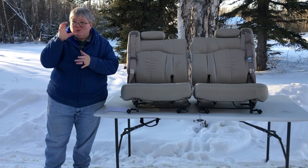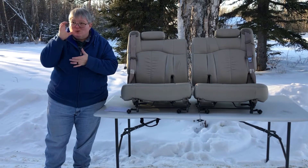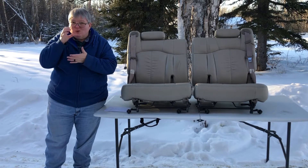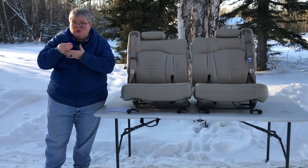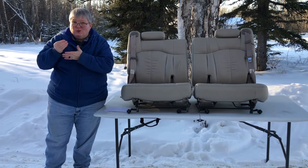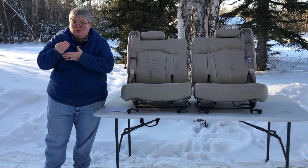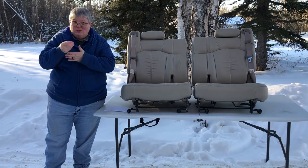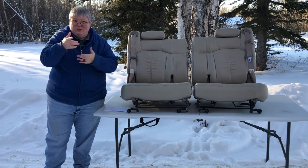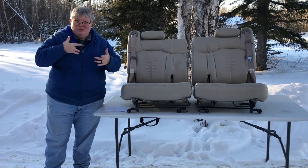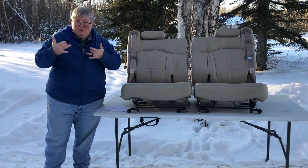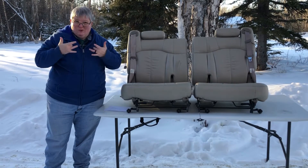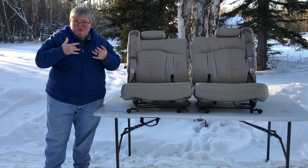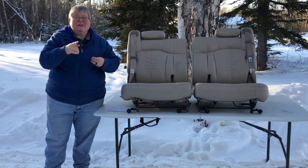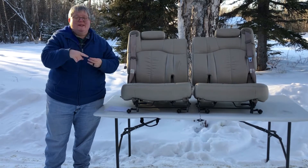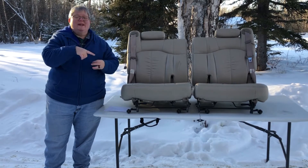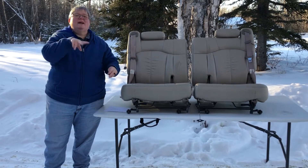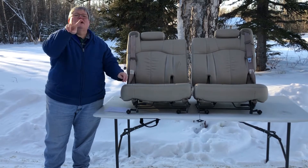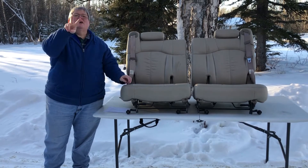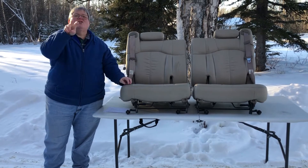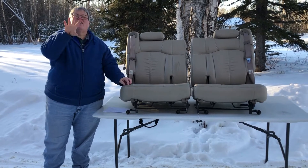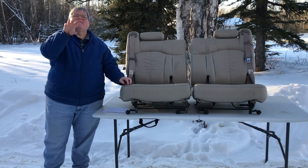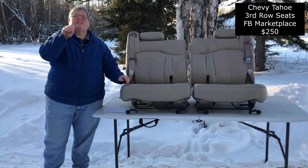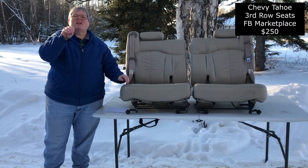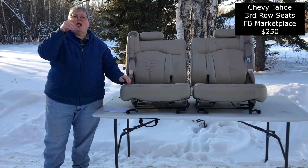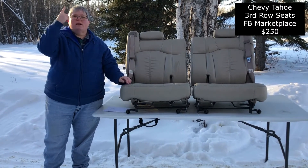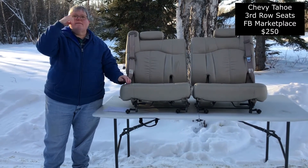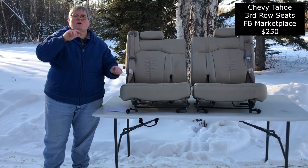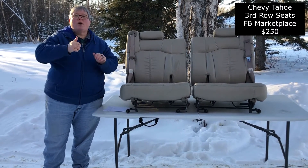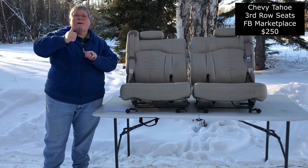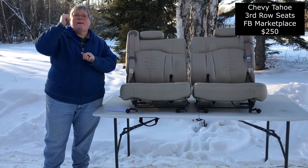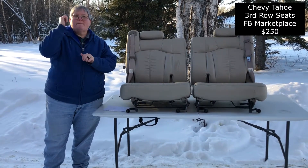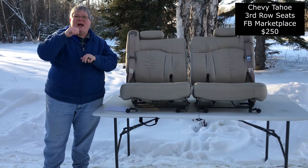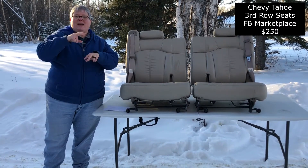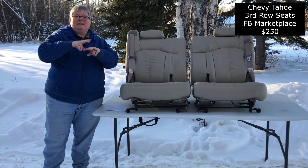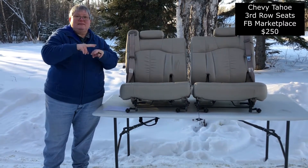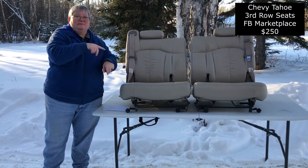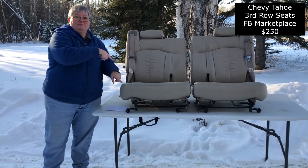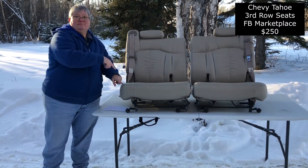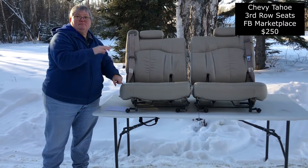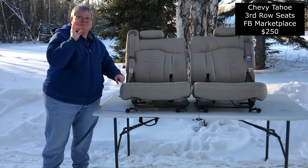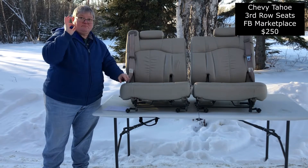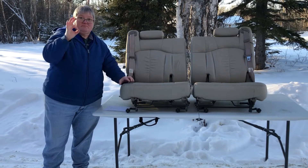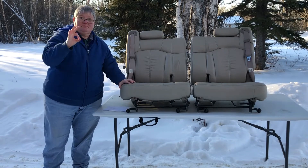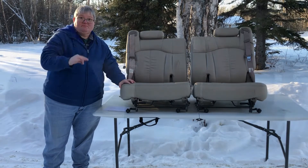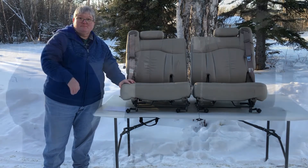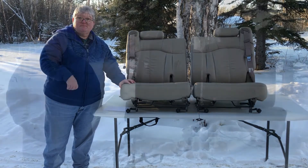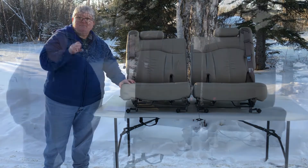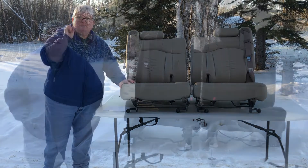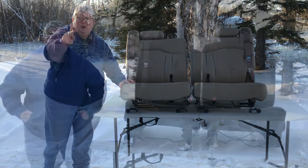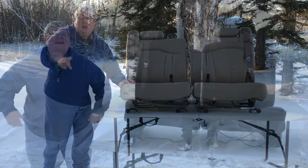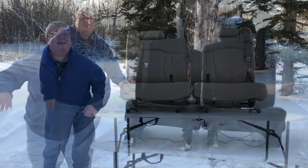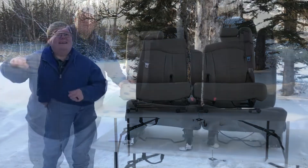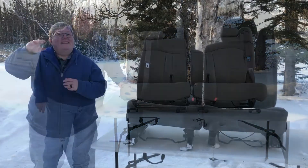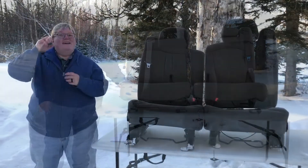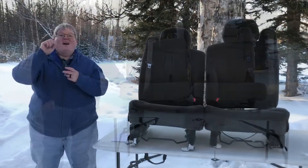LOL she's really excited about shopping, for $250 for these back seats.